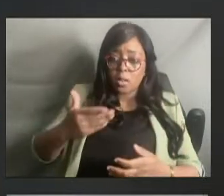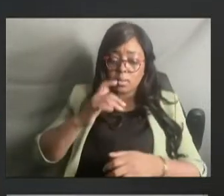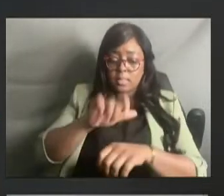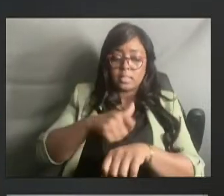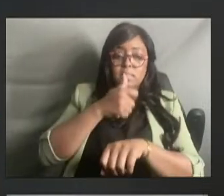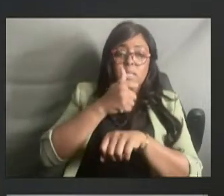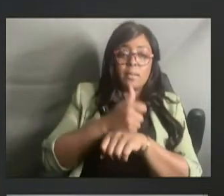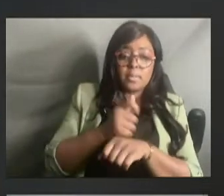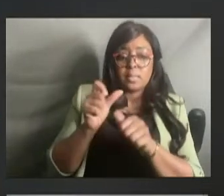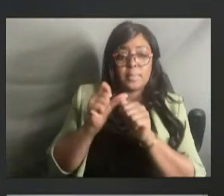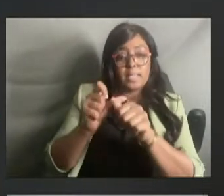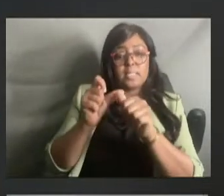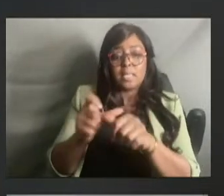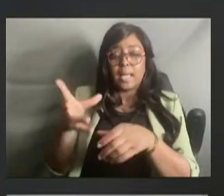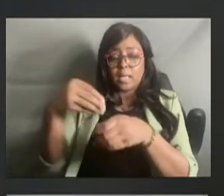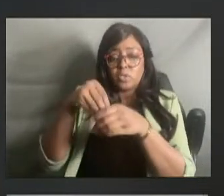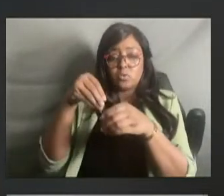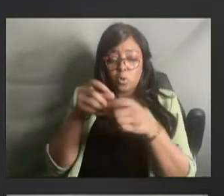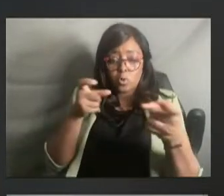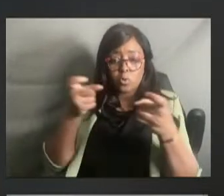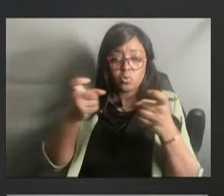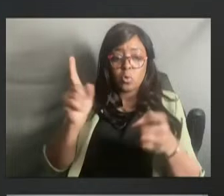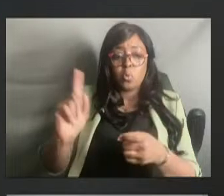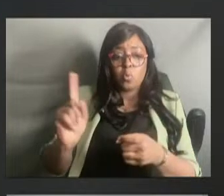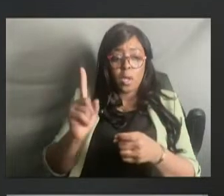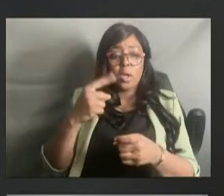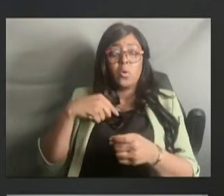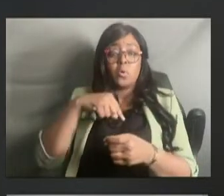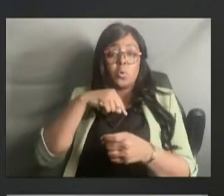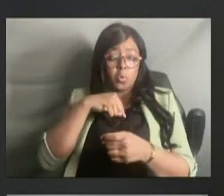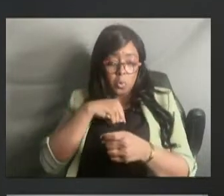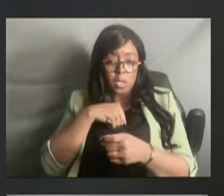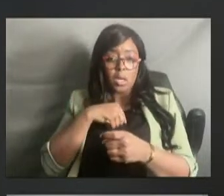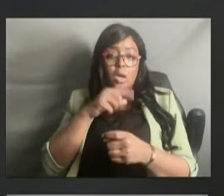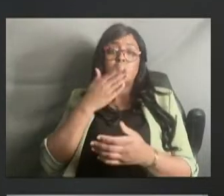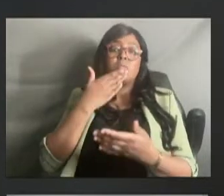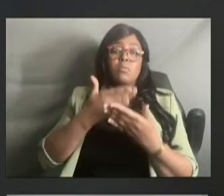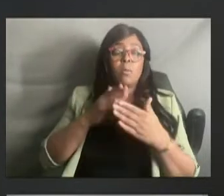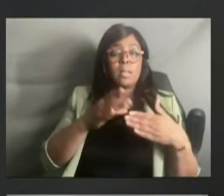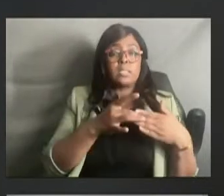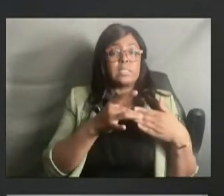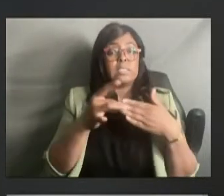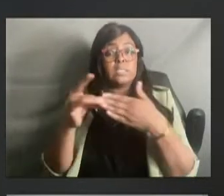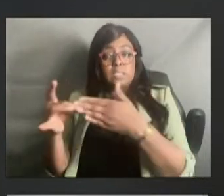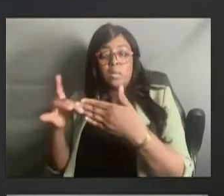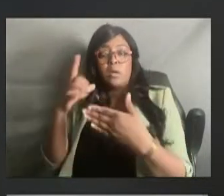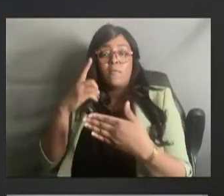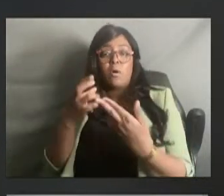resources very well, establishing and maintaining